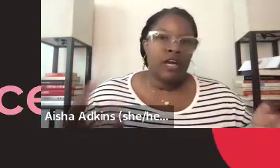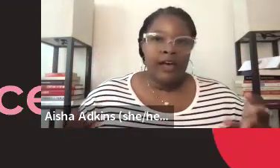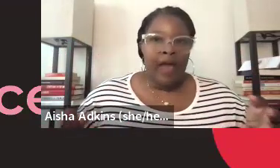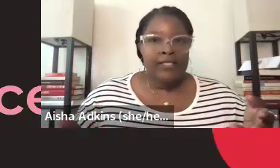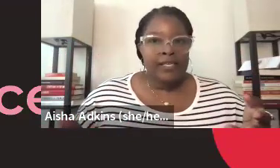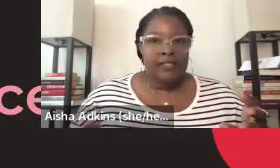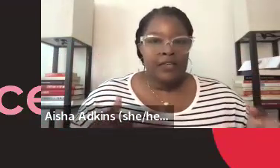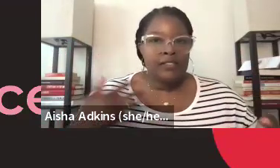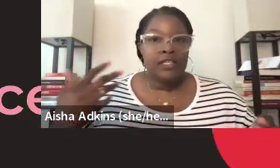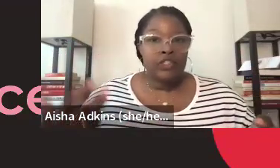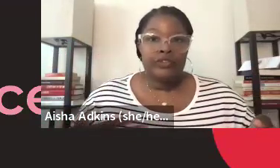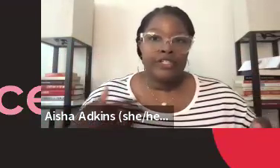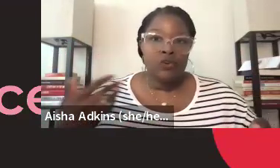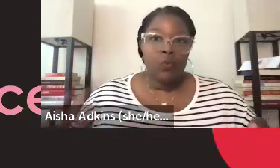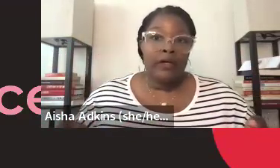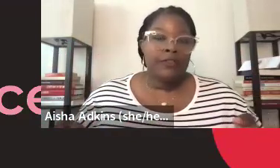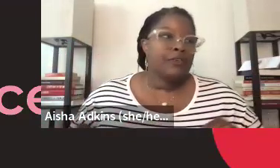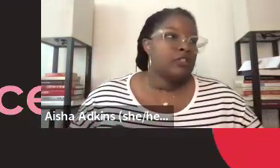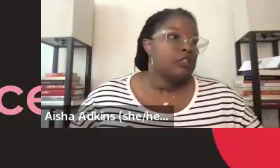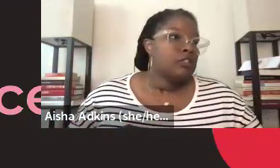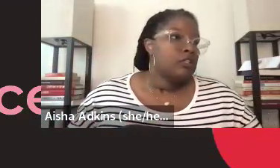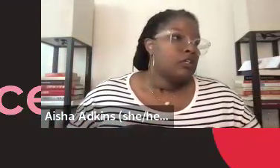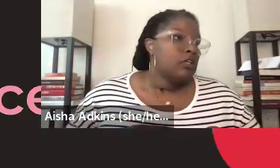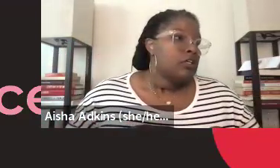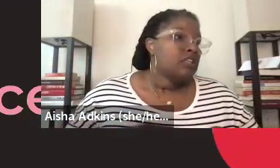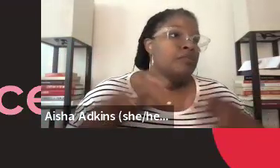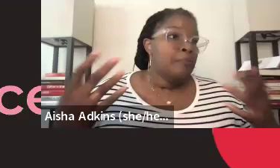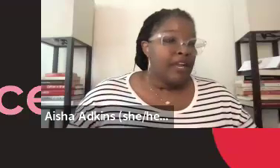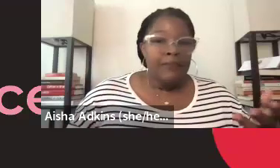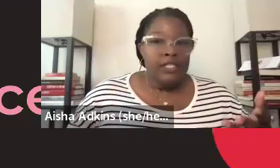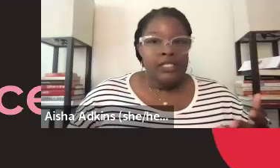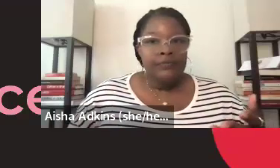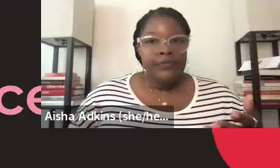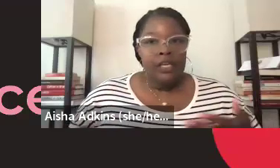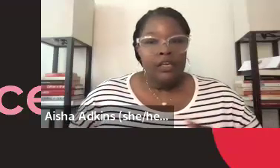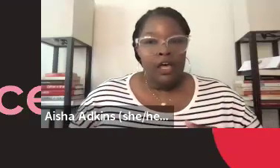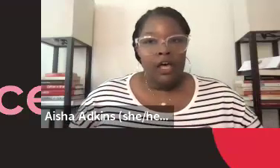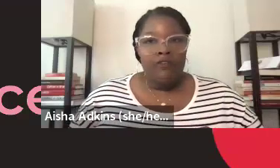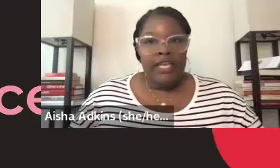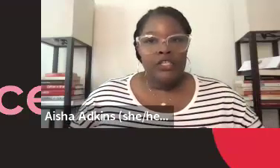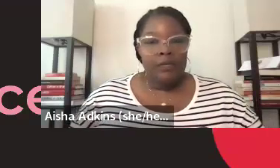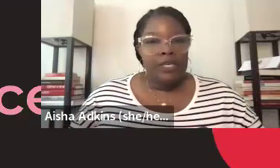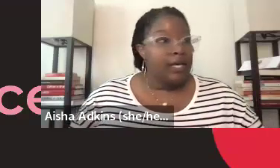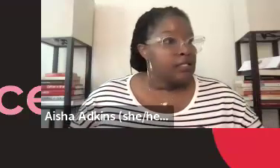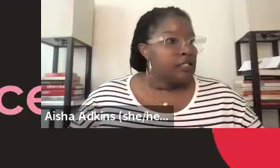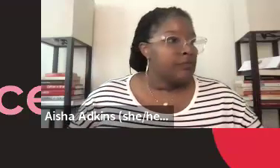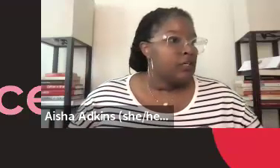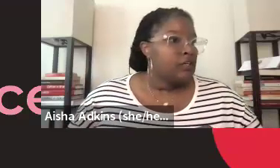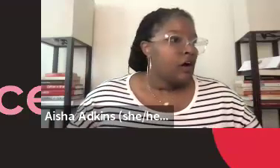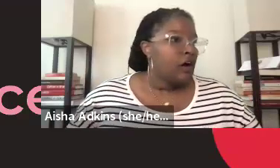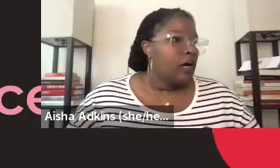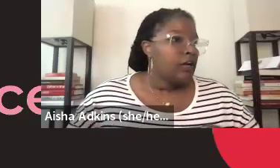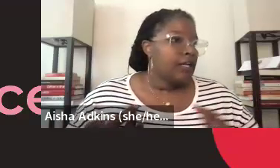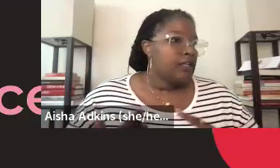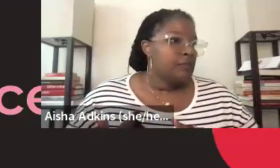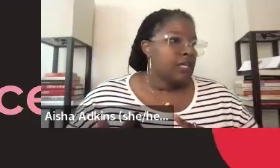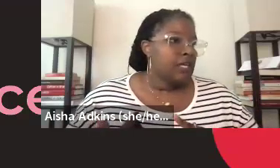not have access to things like generational wealth. Some of the benefits of HCBS are that it can be